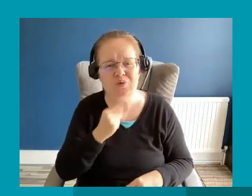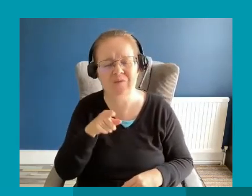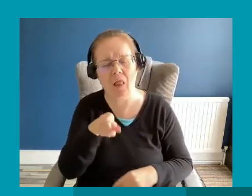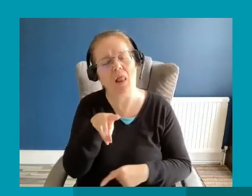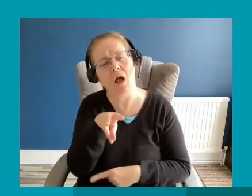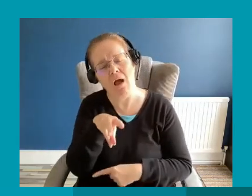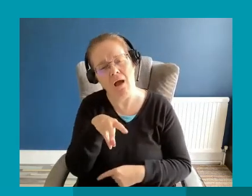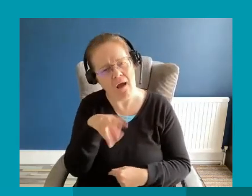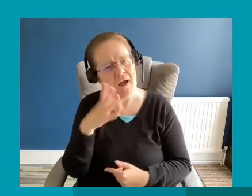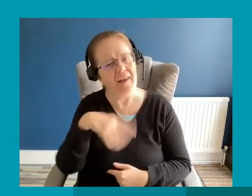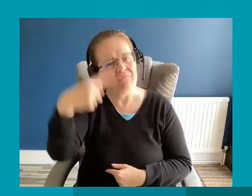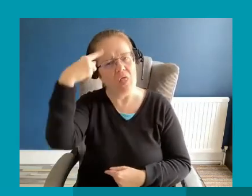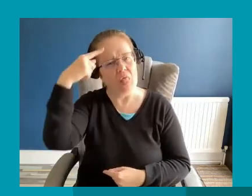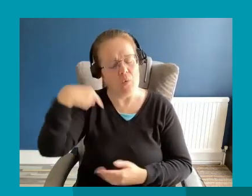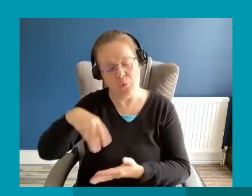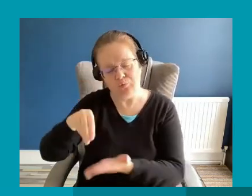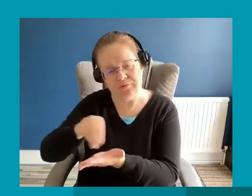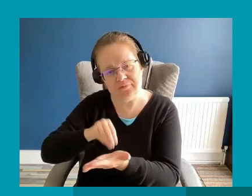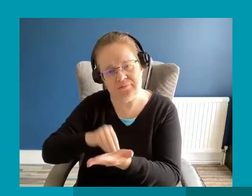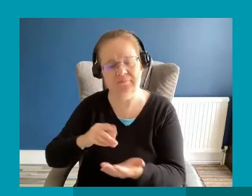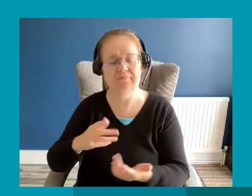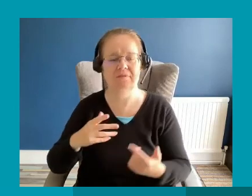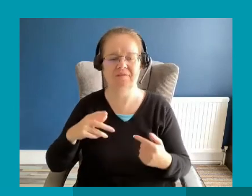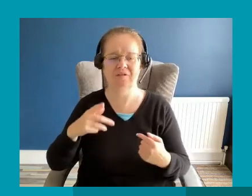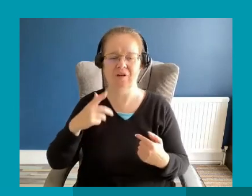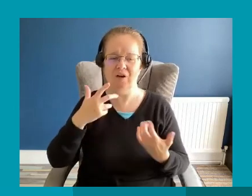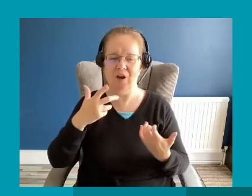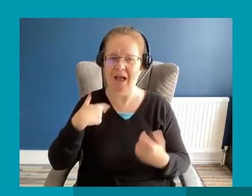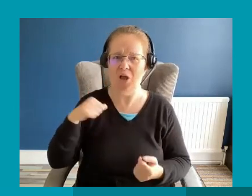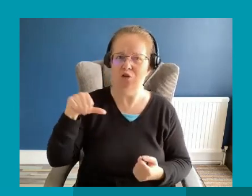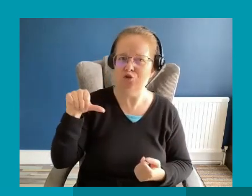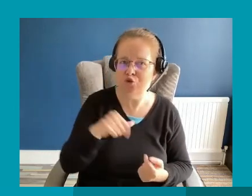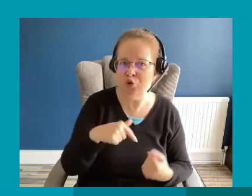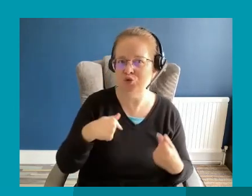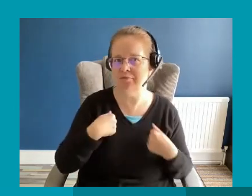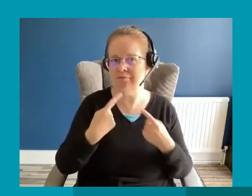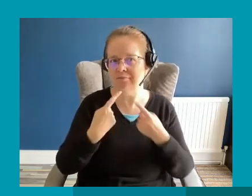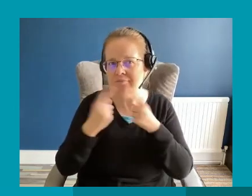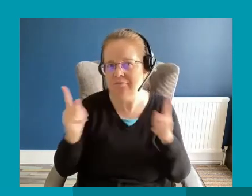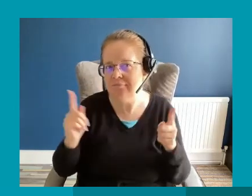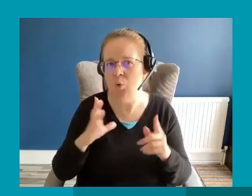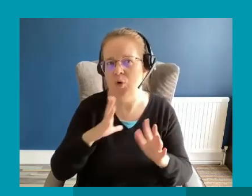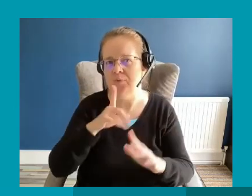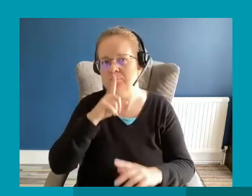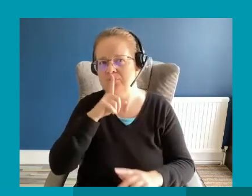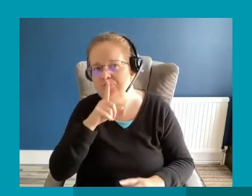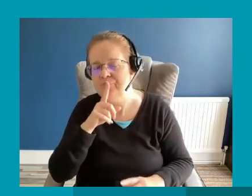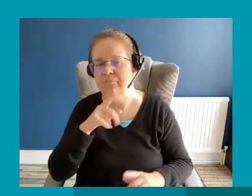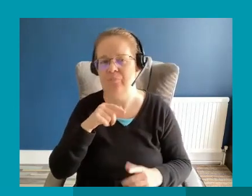You know work through should or shouldn't you, and if you do decide what's your approach going to be.